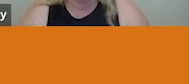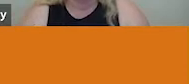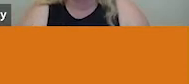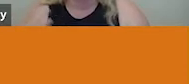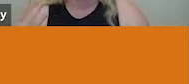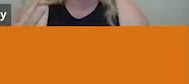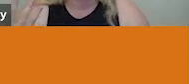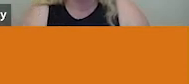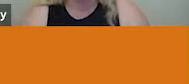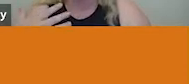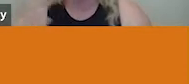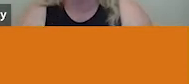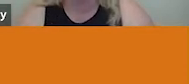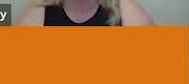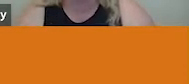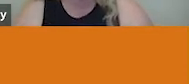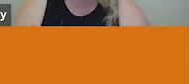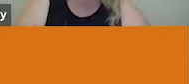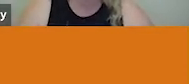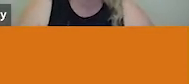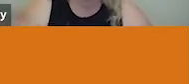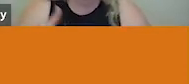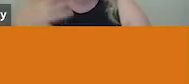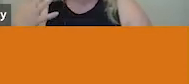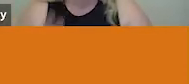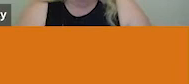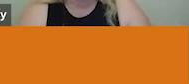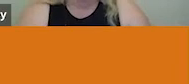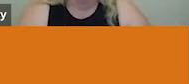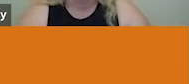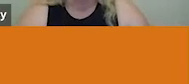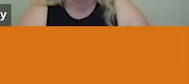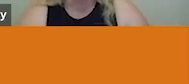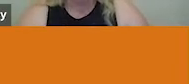talking clearly or fast like myself like a race horse then they might need those as well.